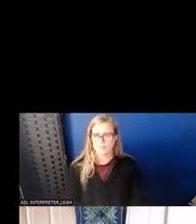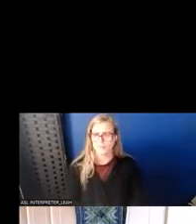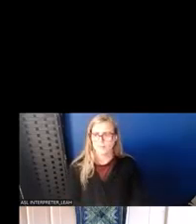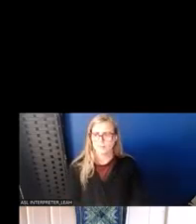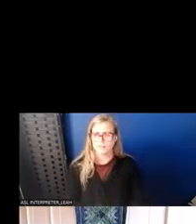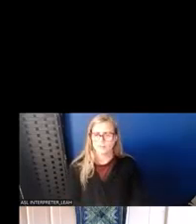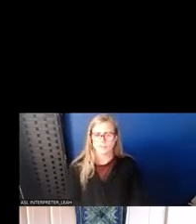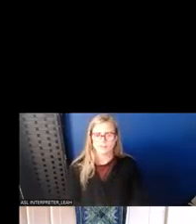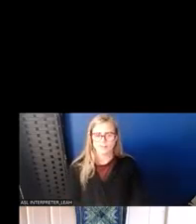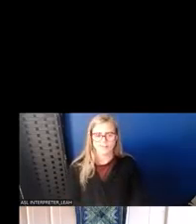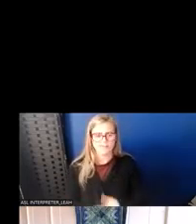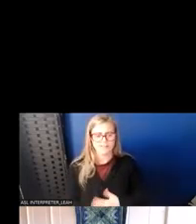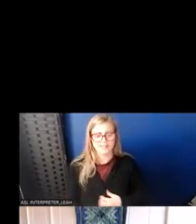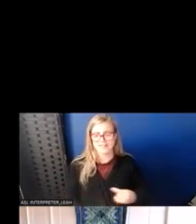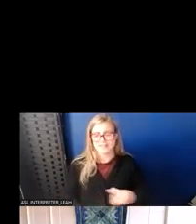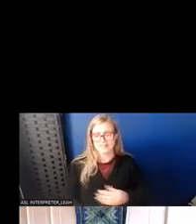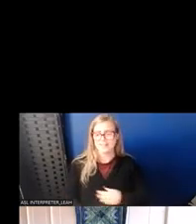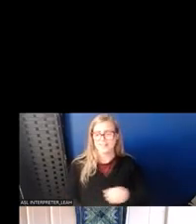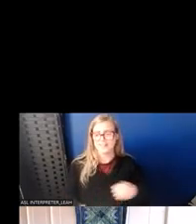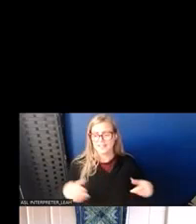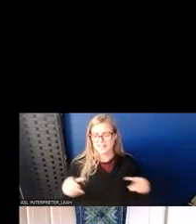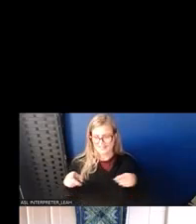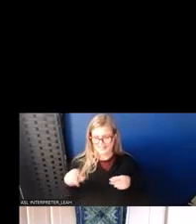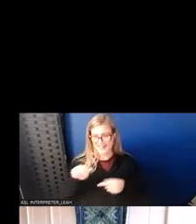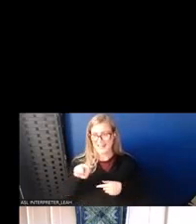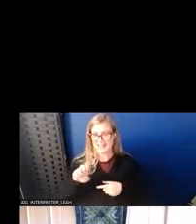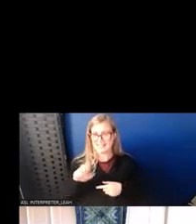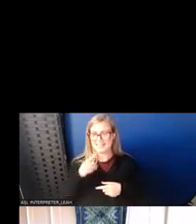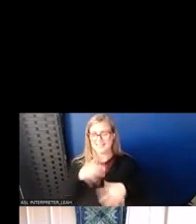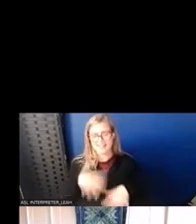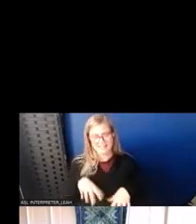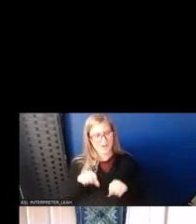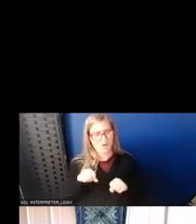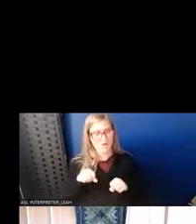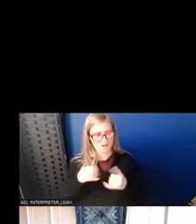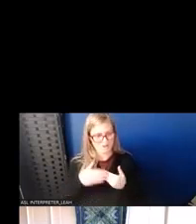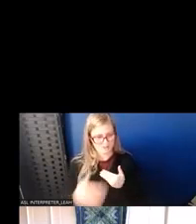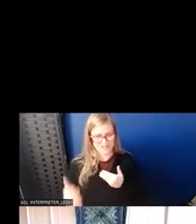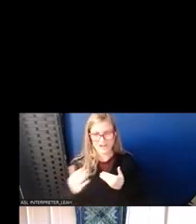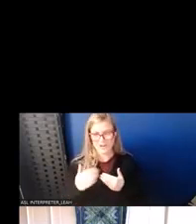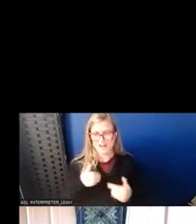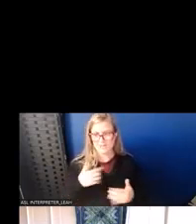All right, I'll jump over from here and I am excited to share a